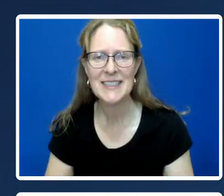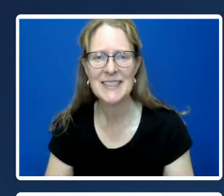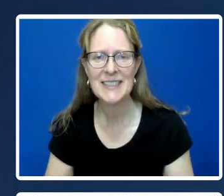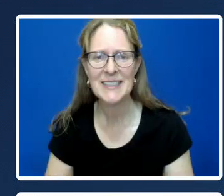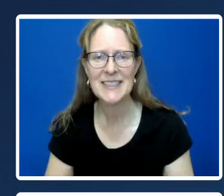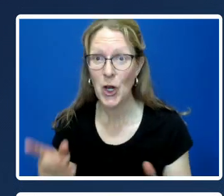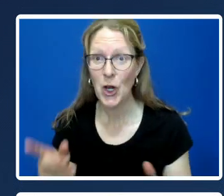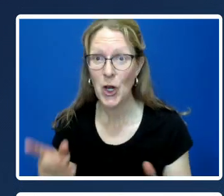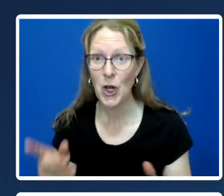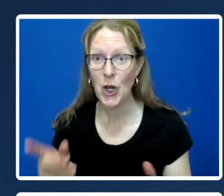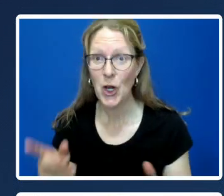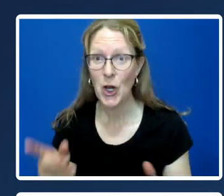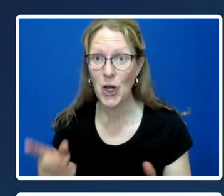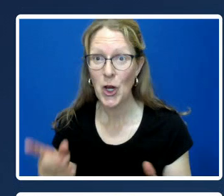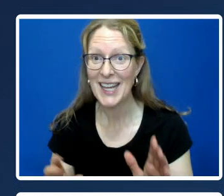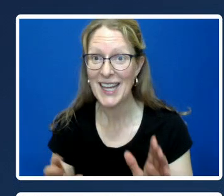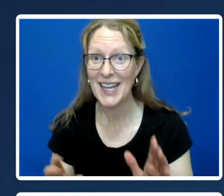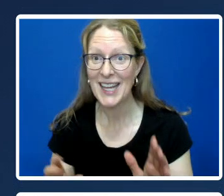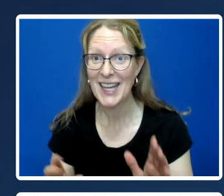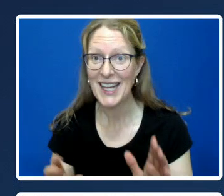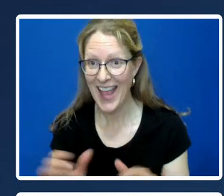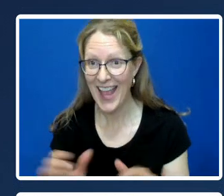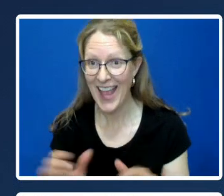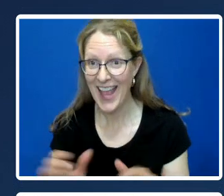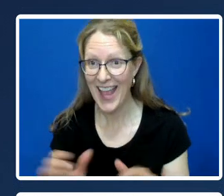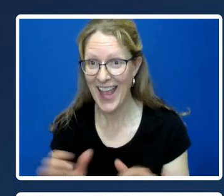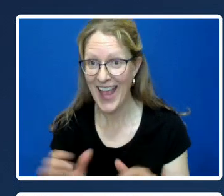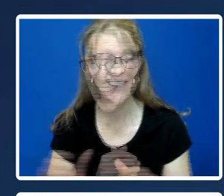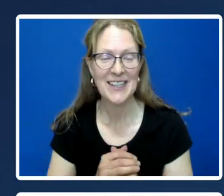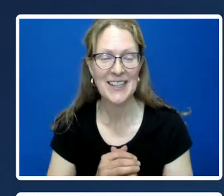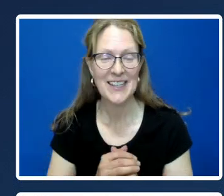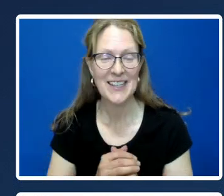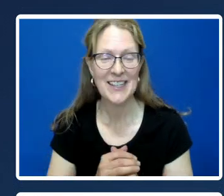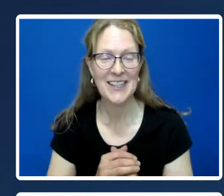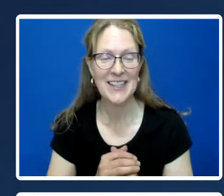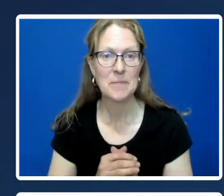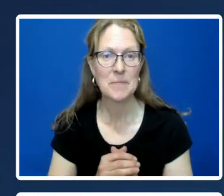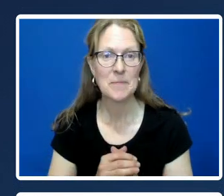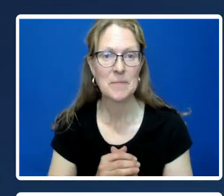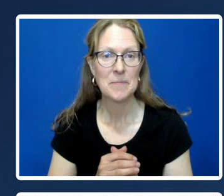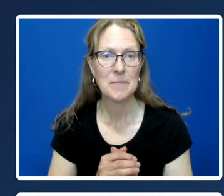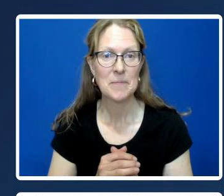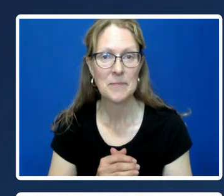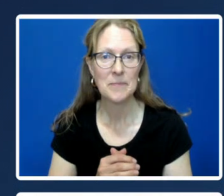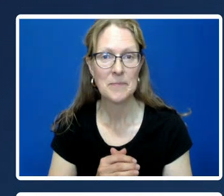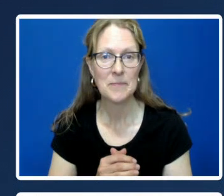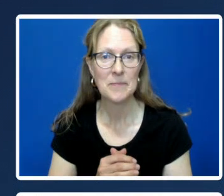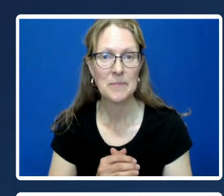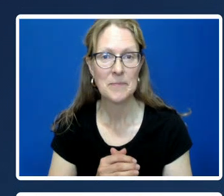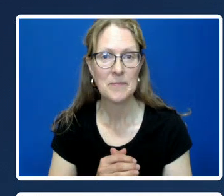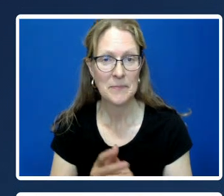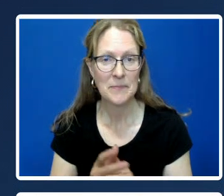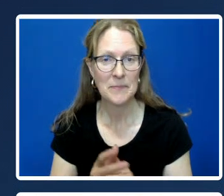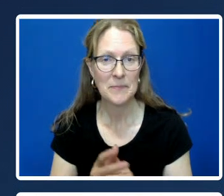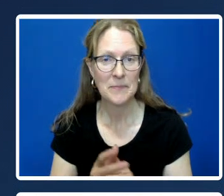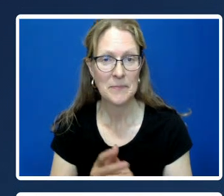But yes, some ideas, taking the time to build relationships and trust. And absolutely -- I